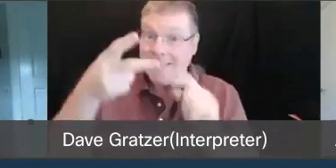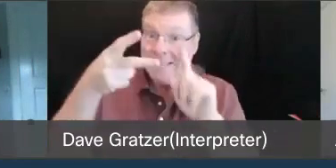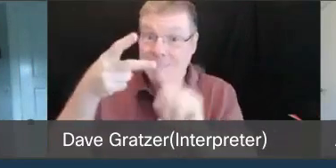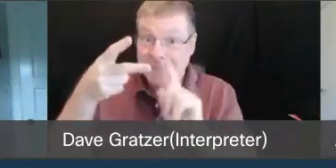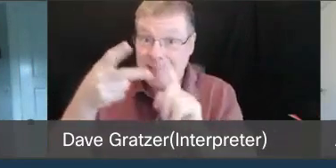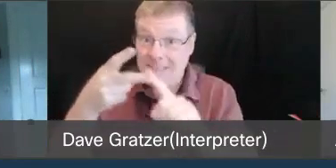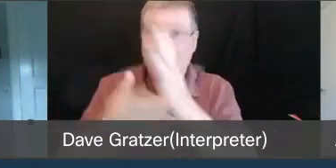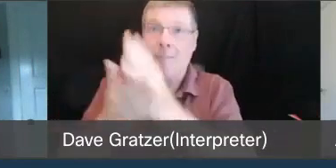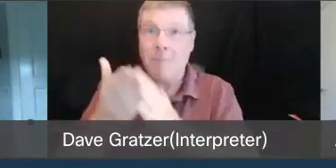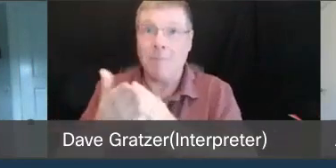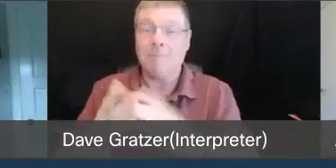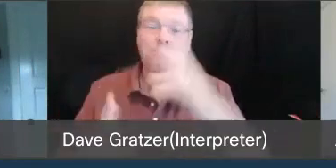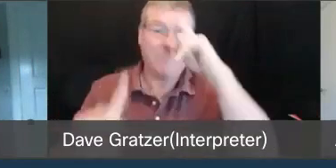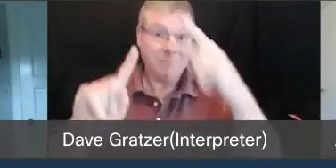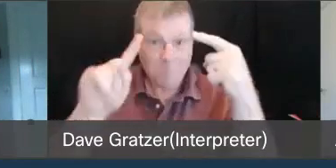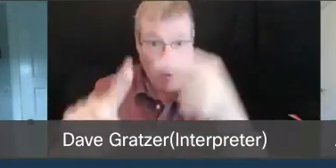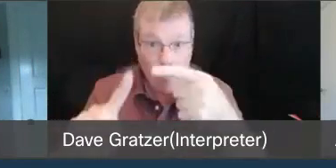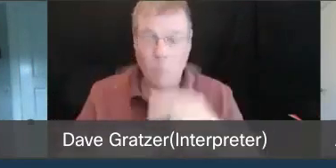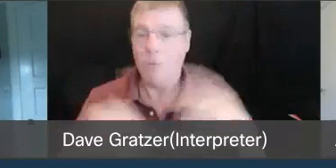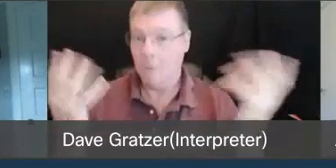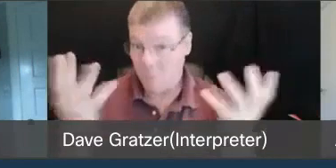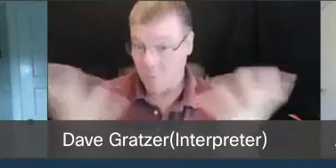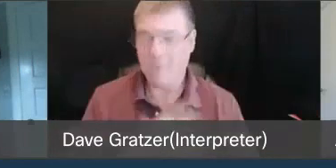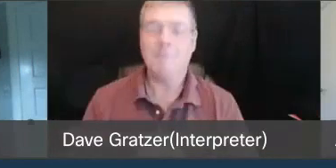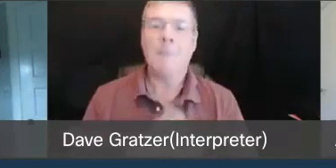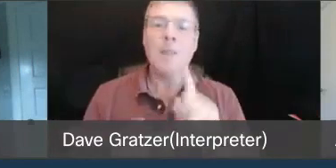or the second goal, is to provide evidence